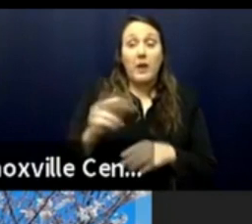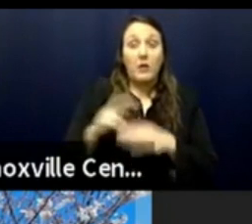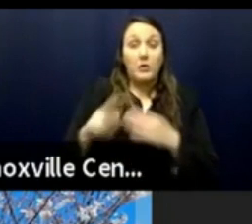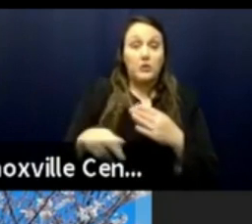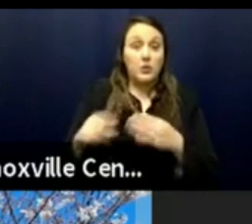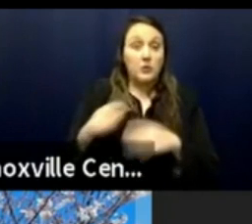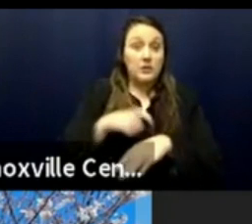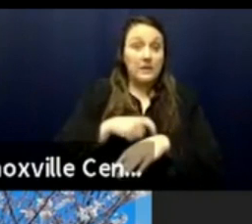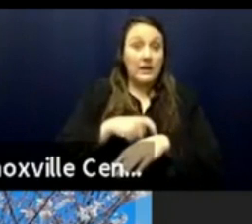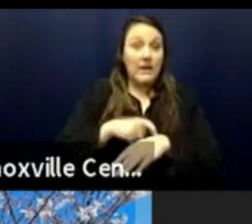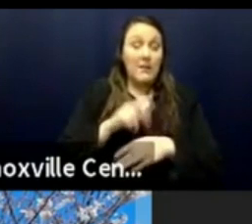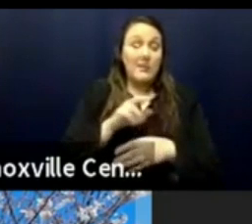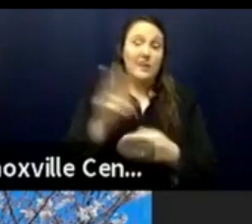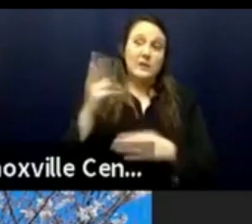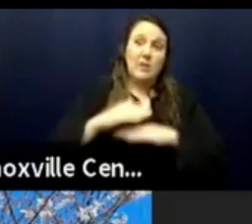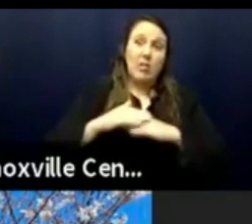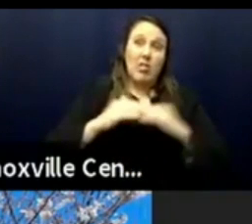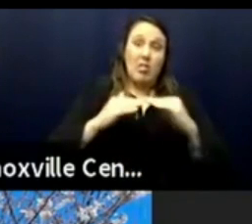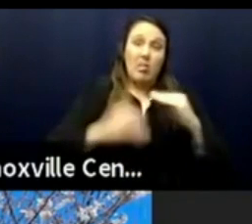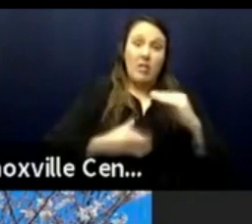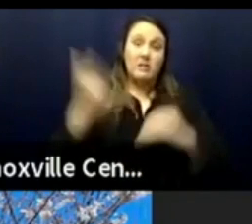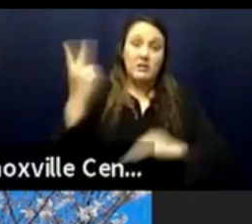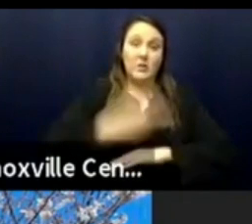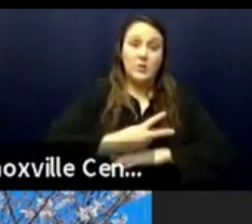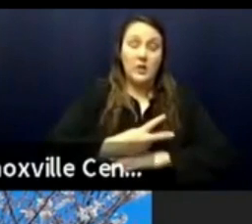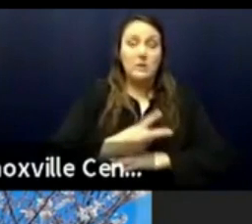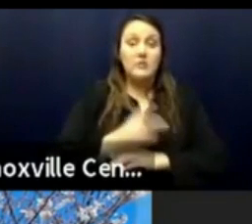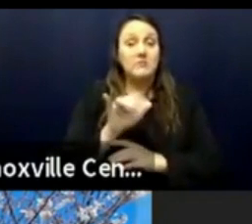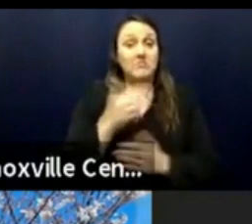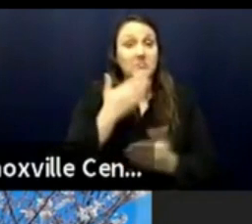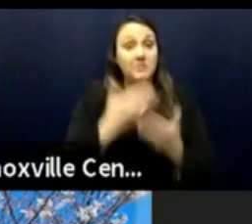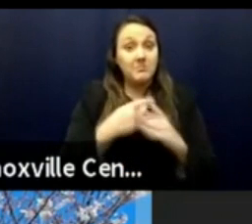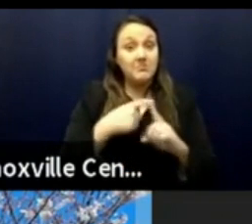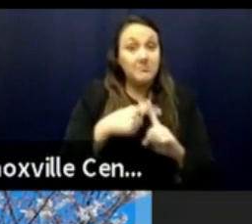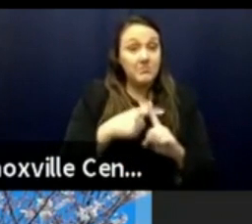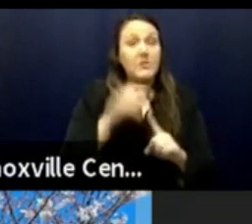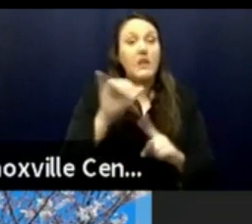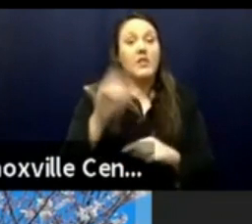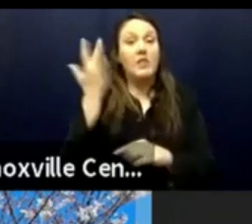TREND CONSISTENTLY IN THE COMMUNITY ALSO RANGES CONSISTENTLY.